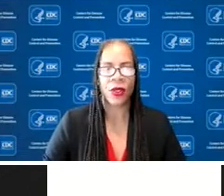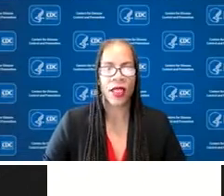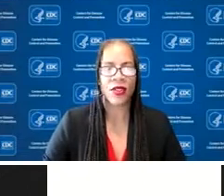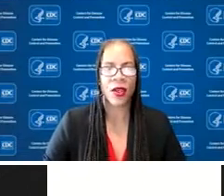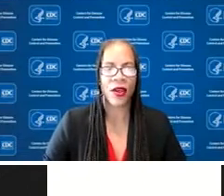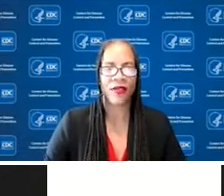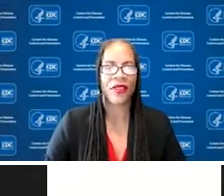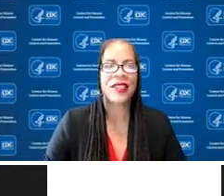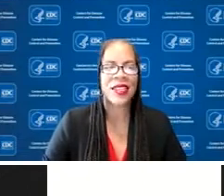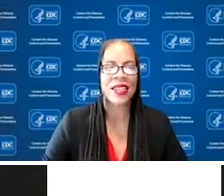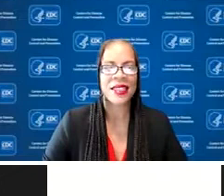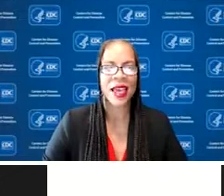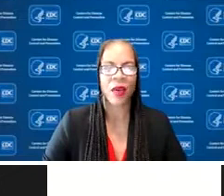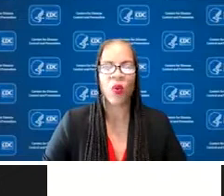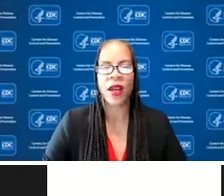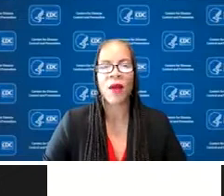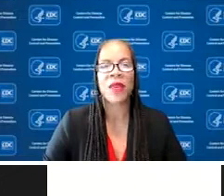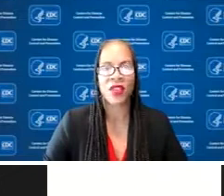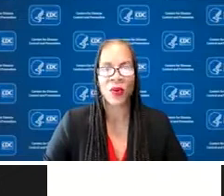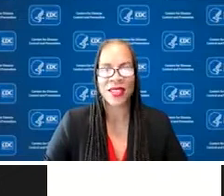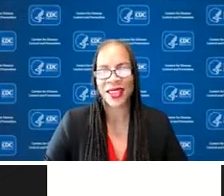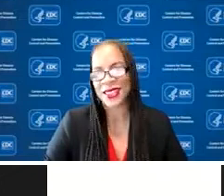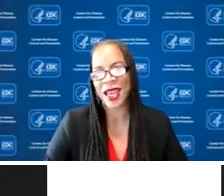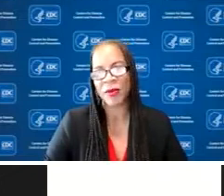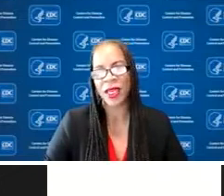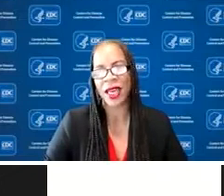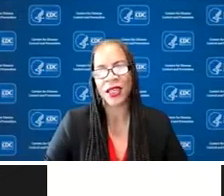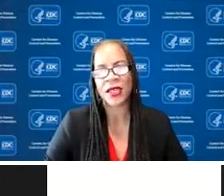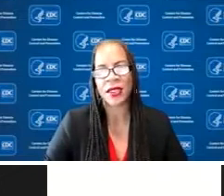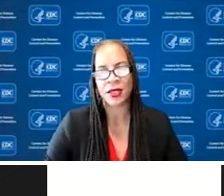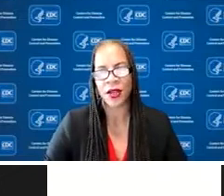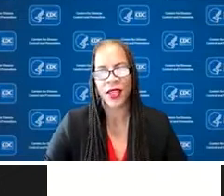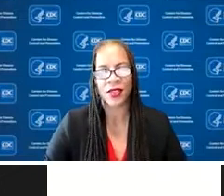And so I’ve listed in this slide what our mission was at the time that I initially served